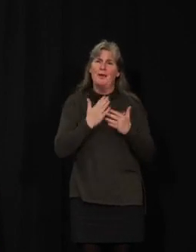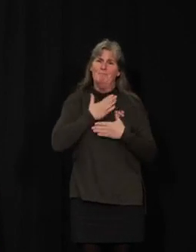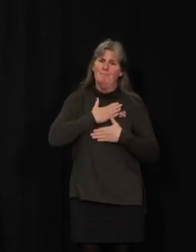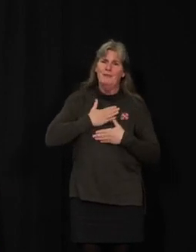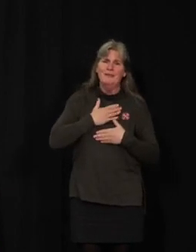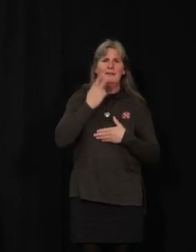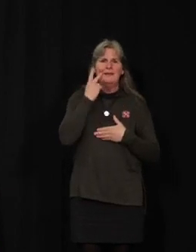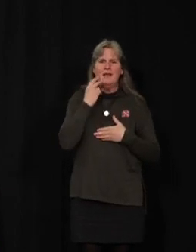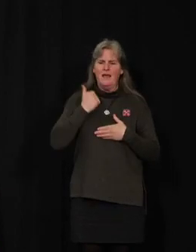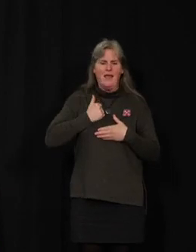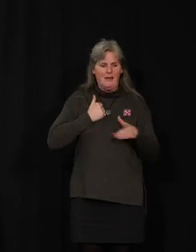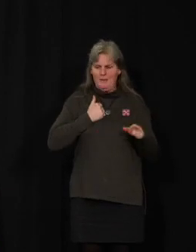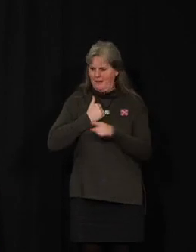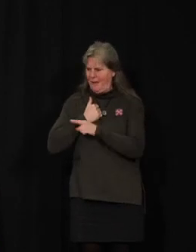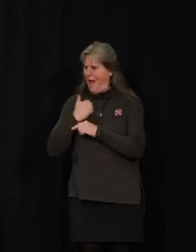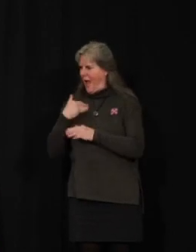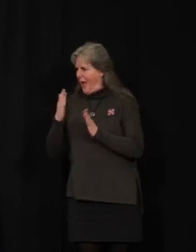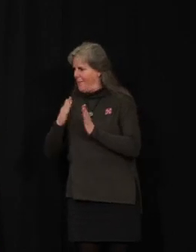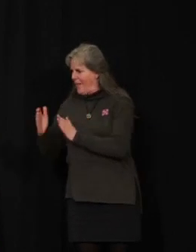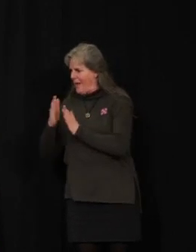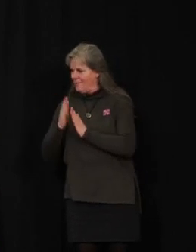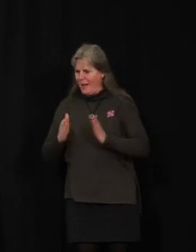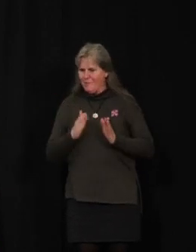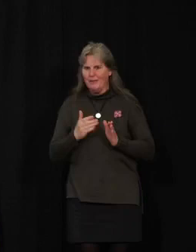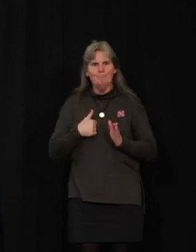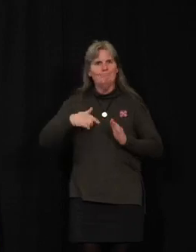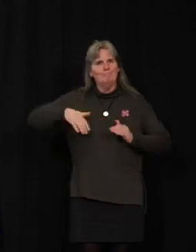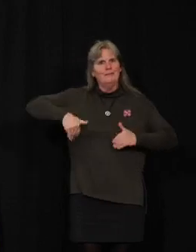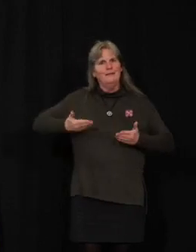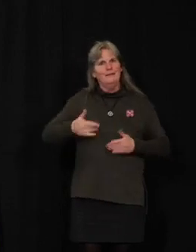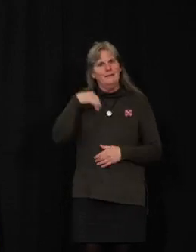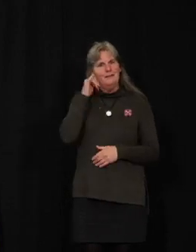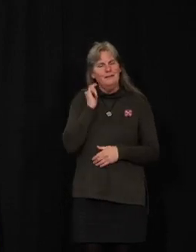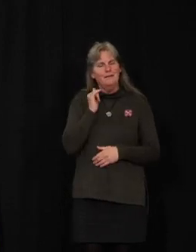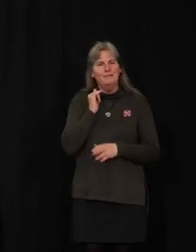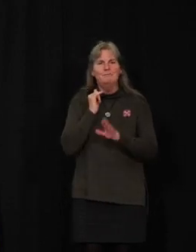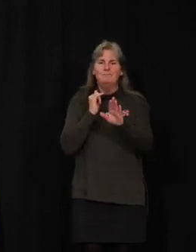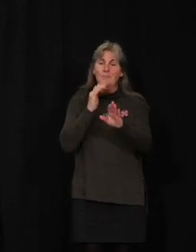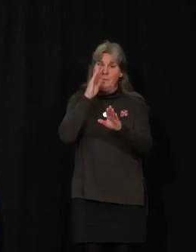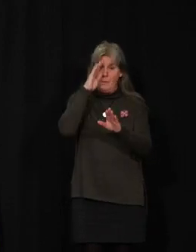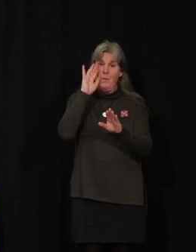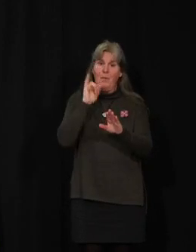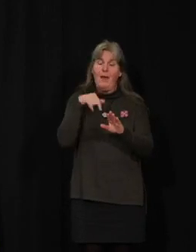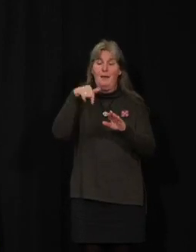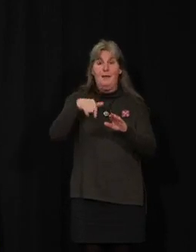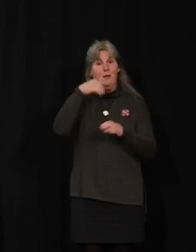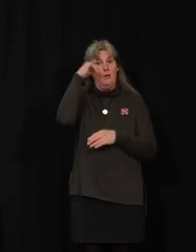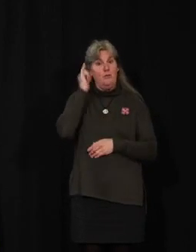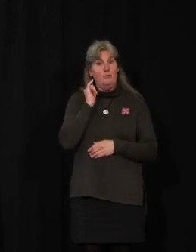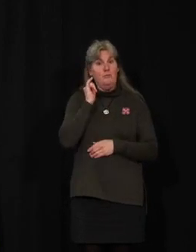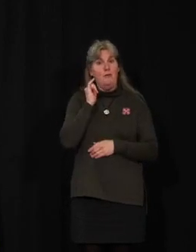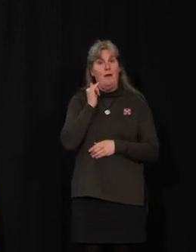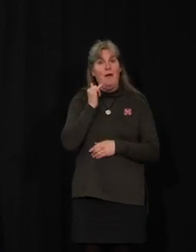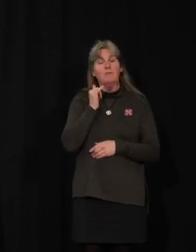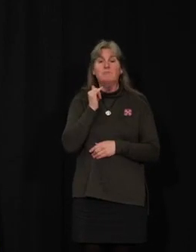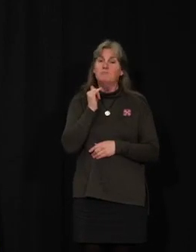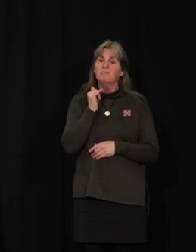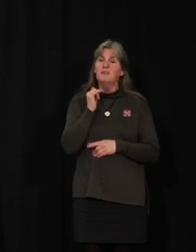country. I will remind you that Yukon did not put in the same level that other provinces had to put in as far as projections.